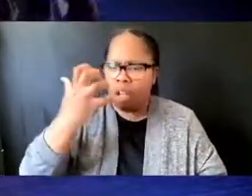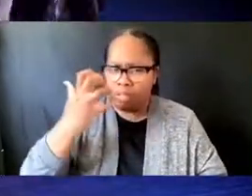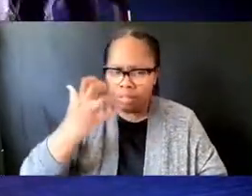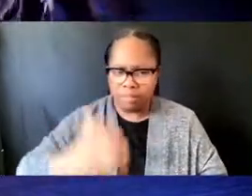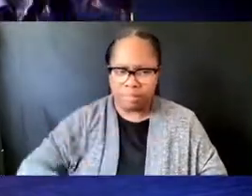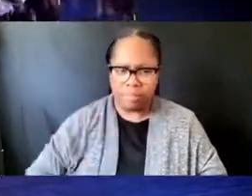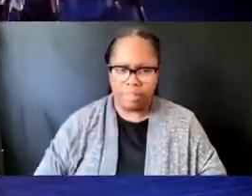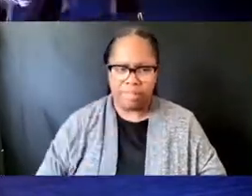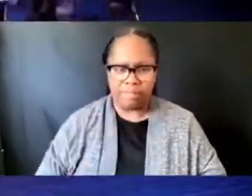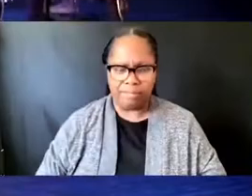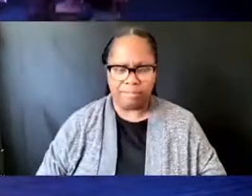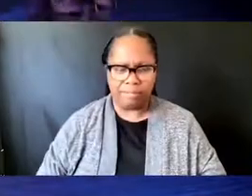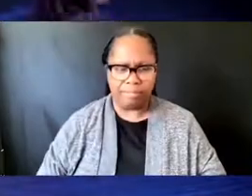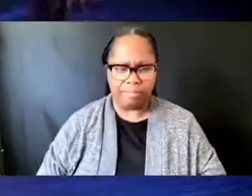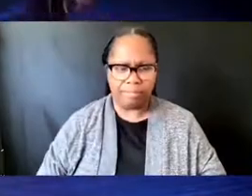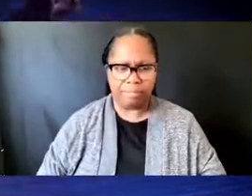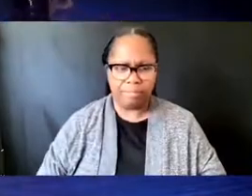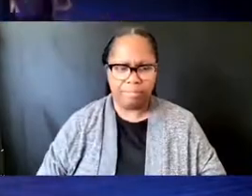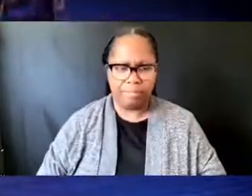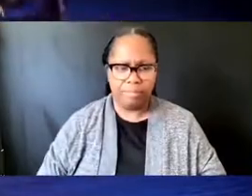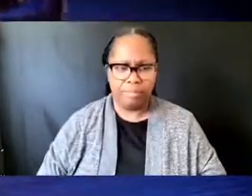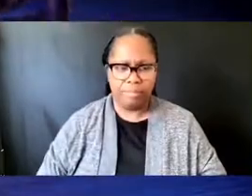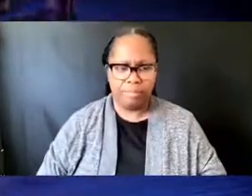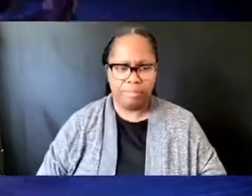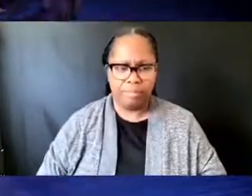(stomping and clapping)